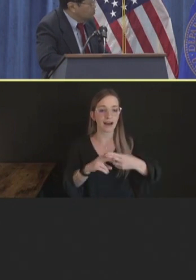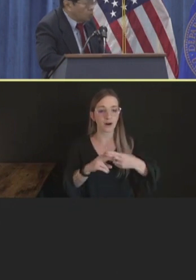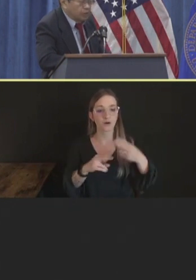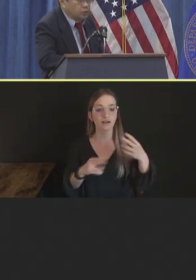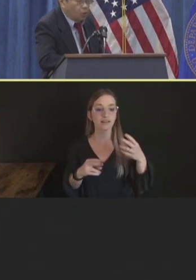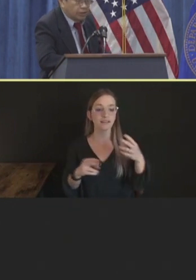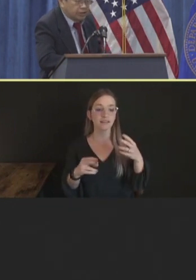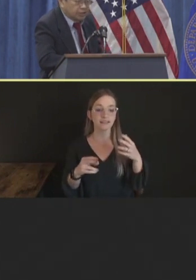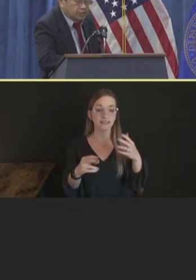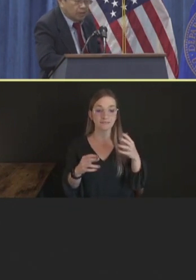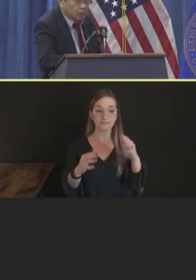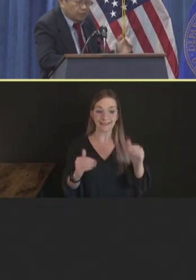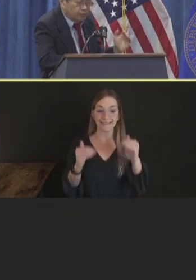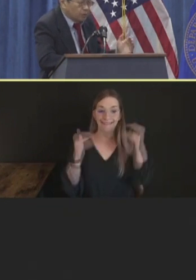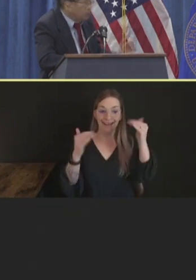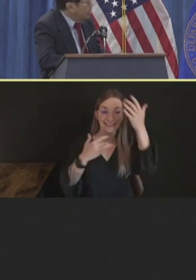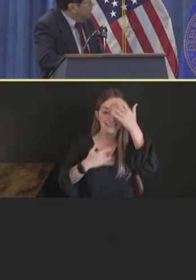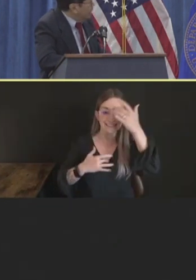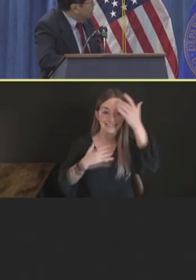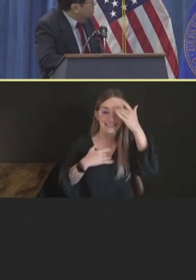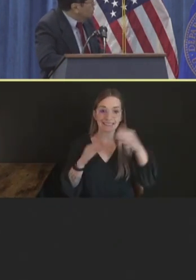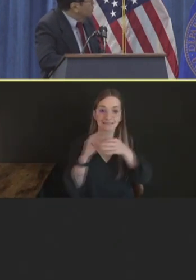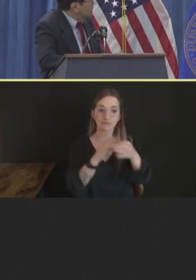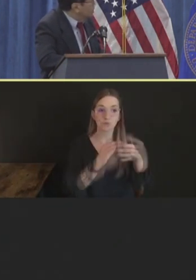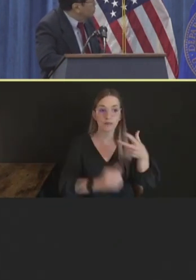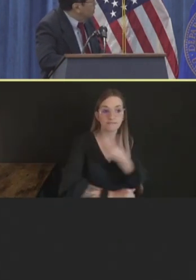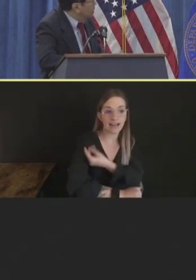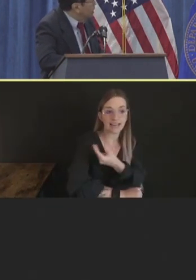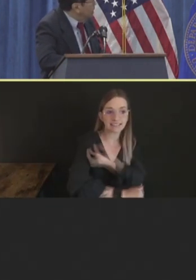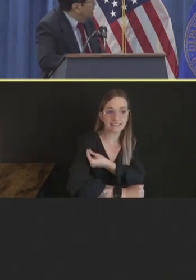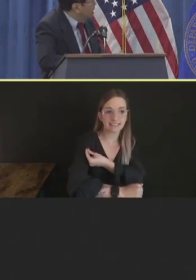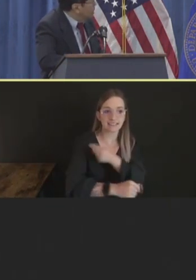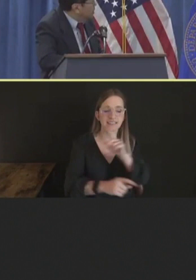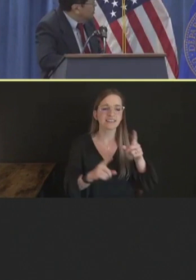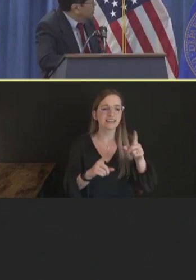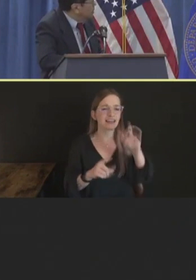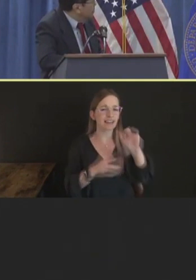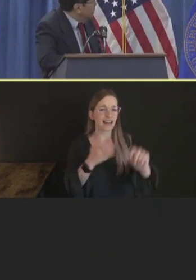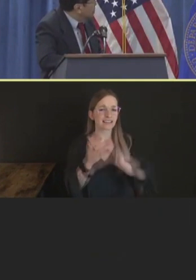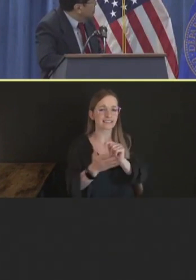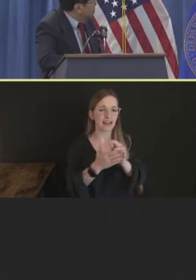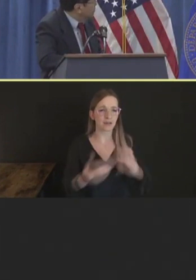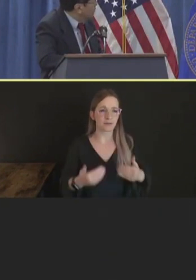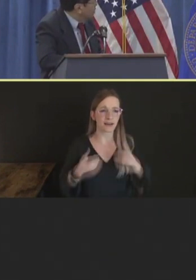2020 at a time when the field had concerns that this might inhibit vaccine development,